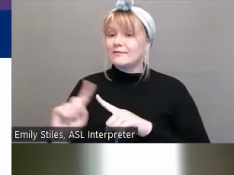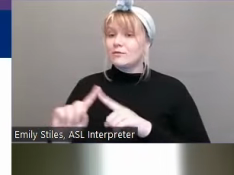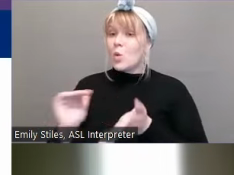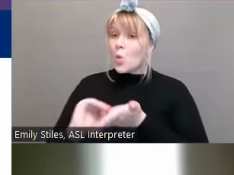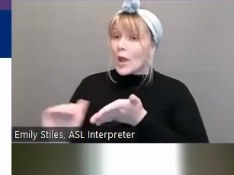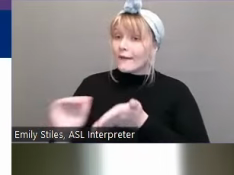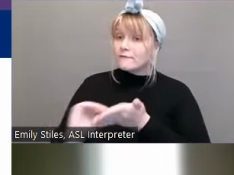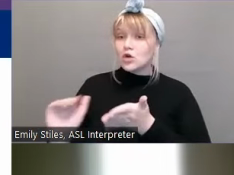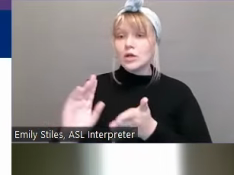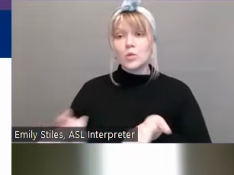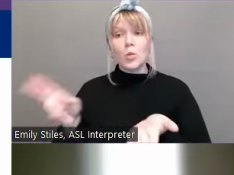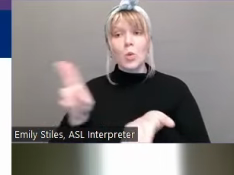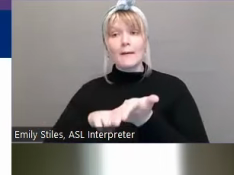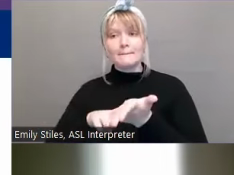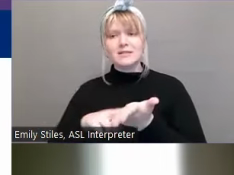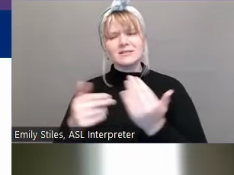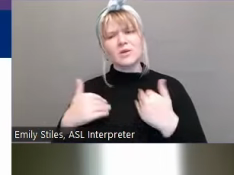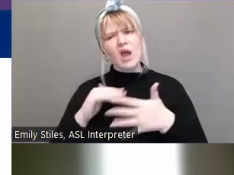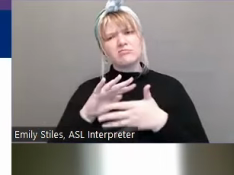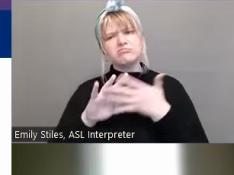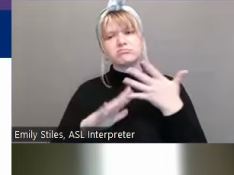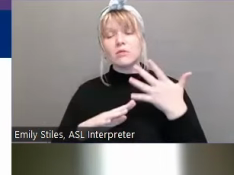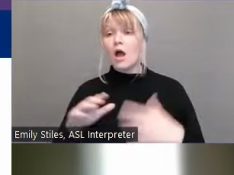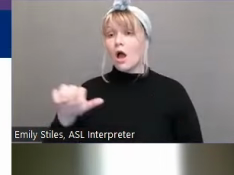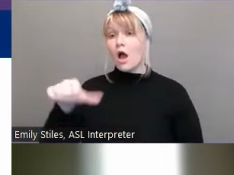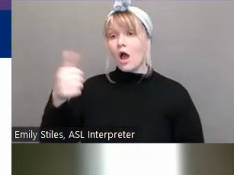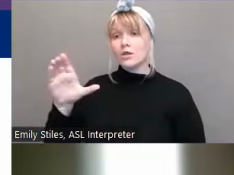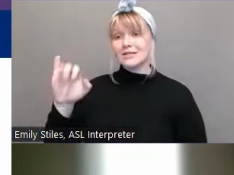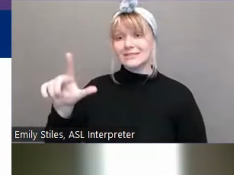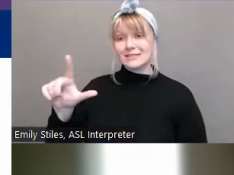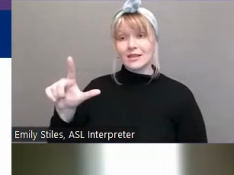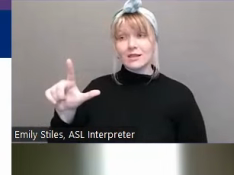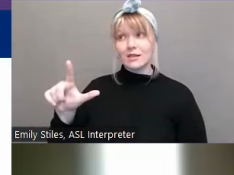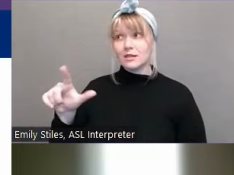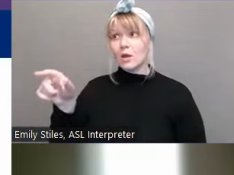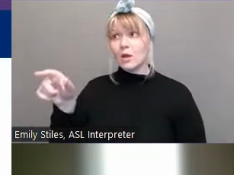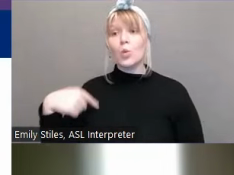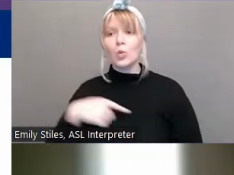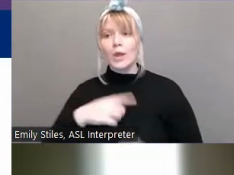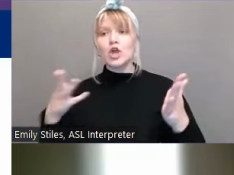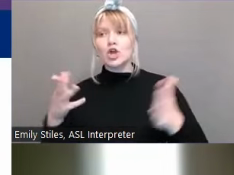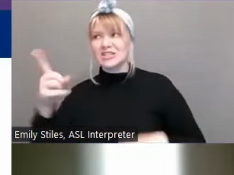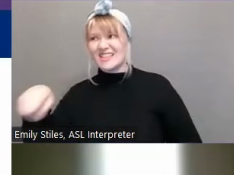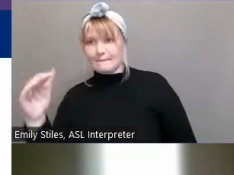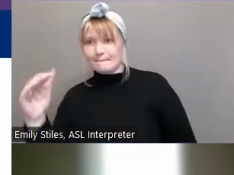Of the other centers that are not Independent Living Centers, we really encourage them to get in touch with those in their region.